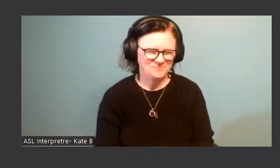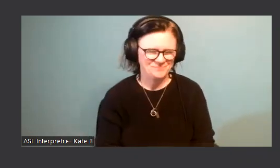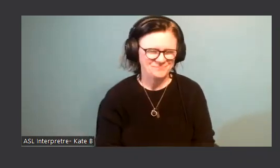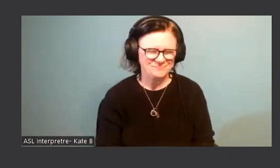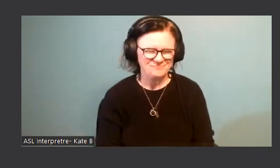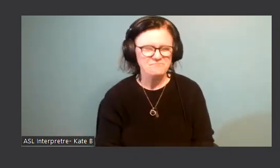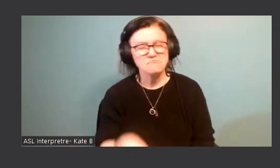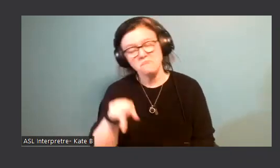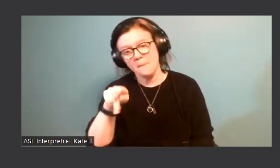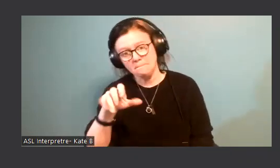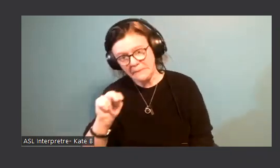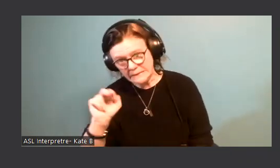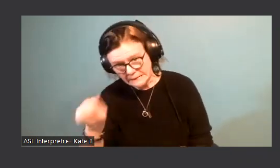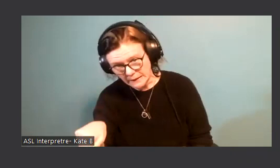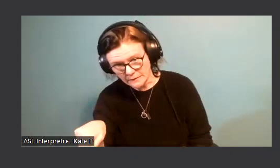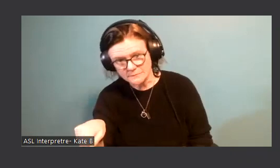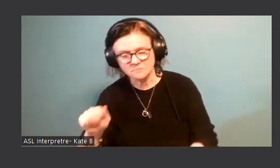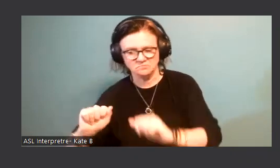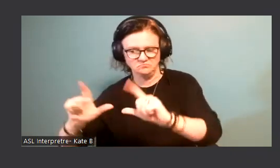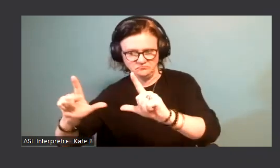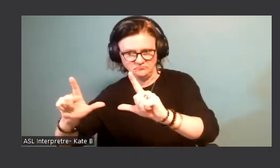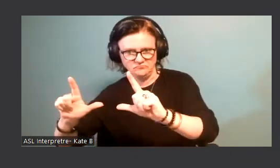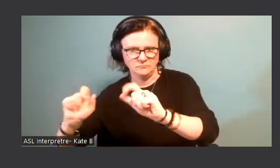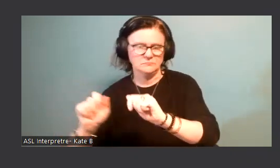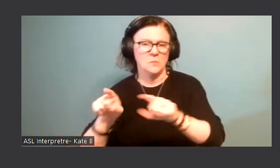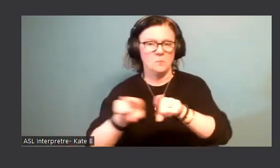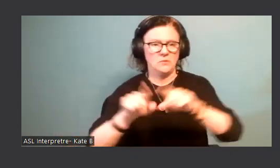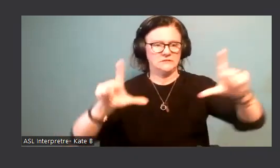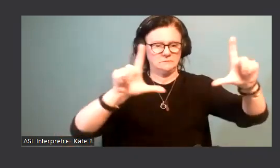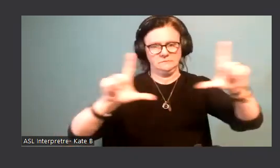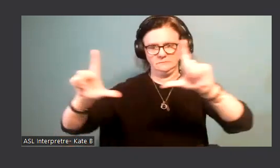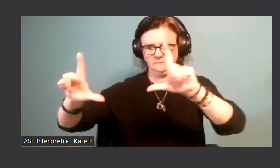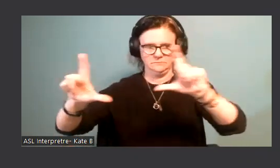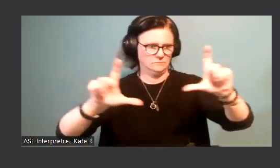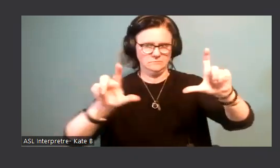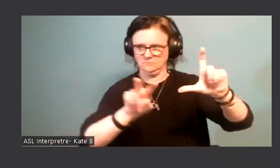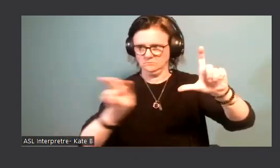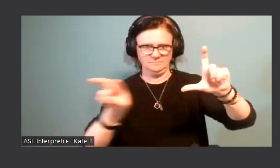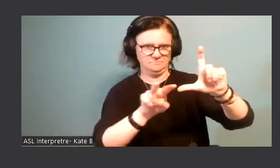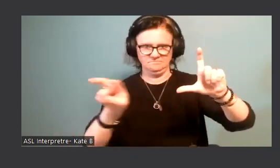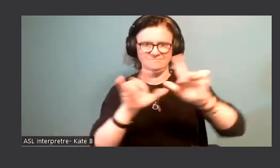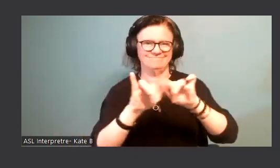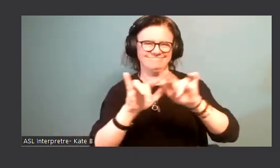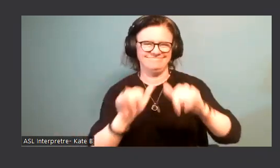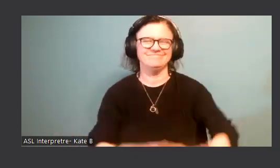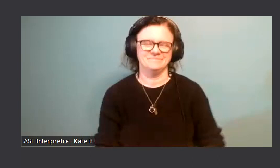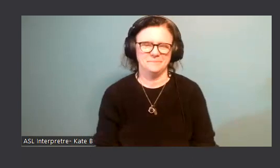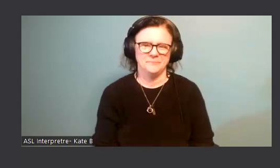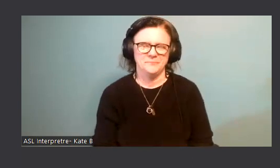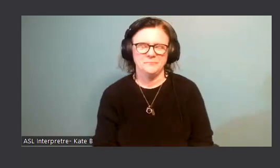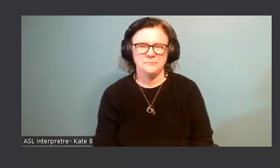have that available, if not, please try to find